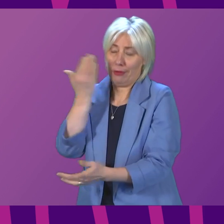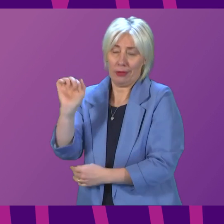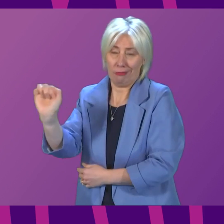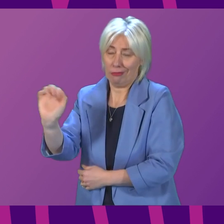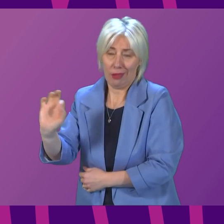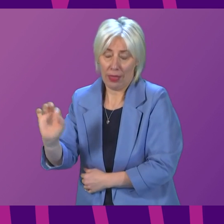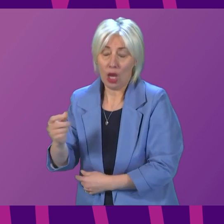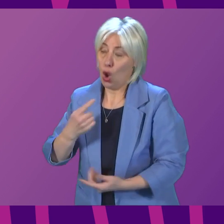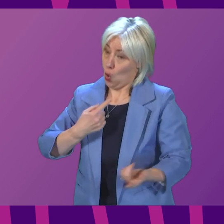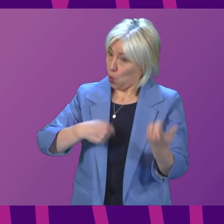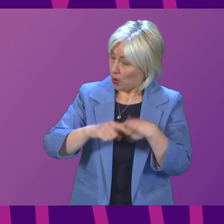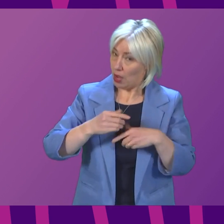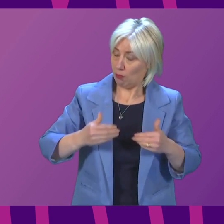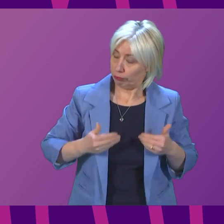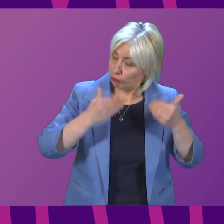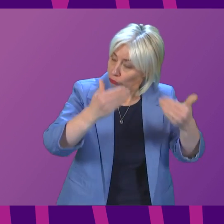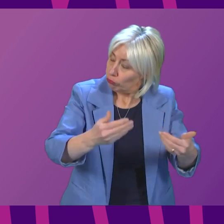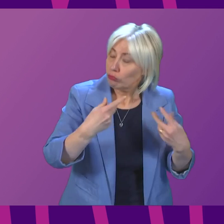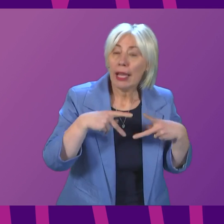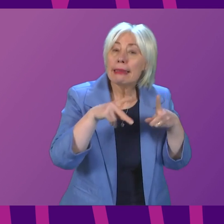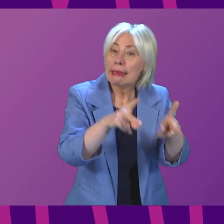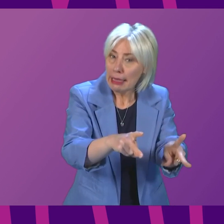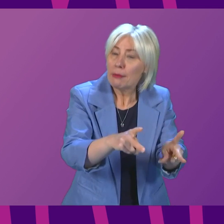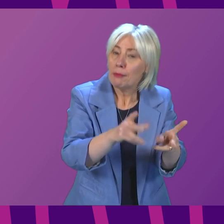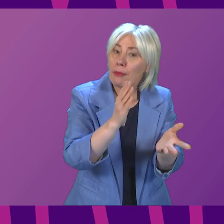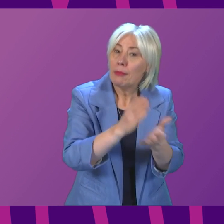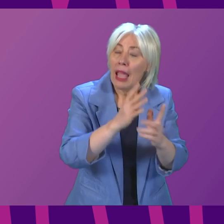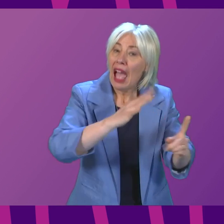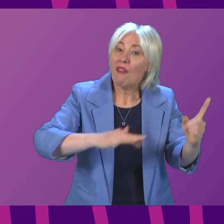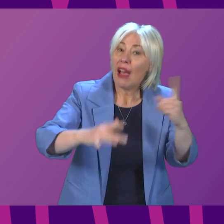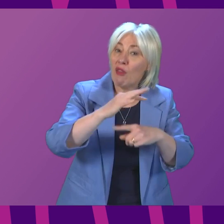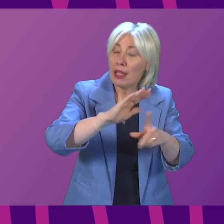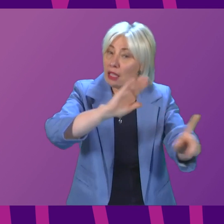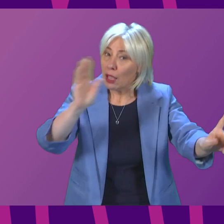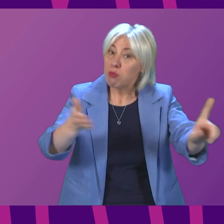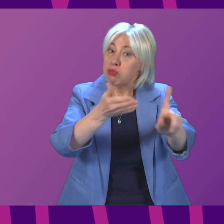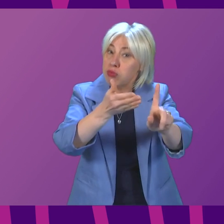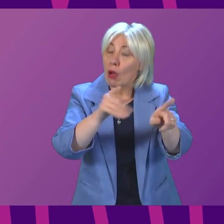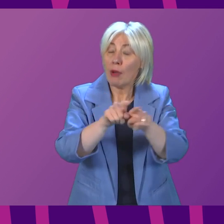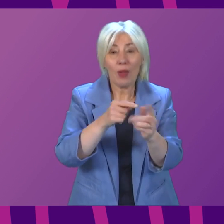We are taking forward a scheme that will be the most environmentally ambitious and the most accessible scheme anywhere in Europe.